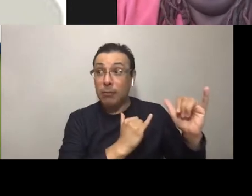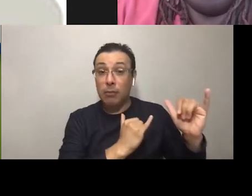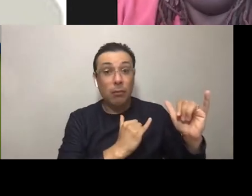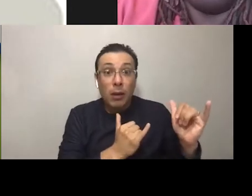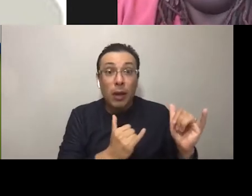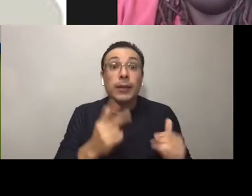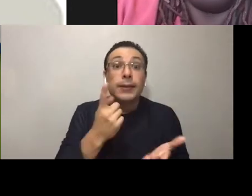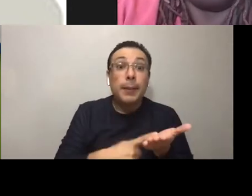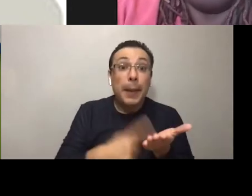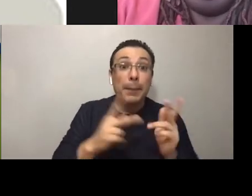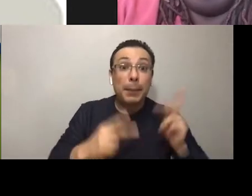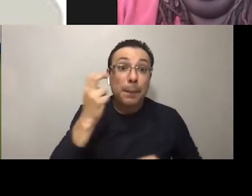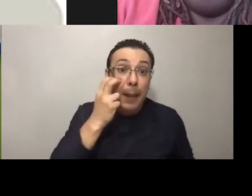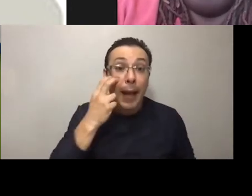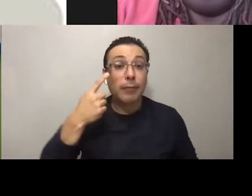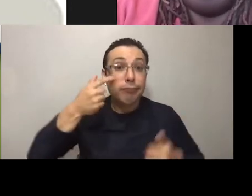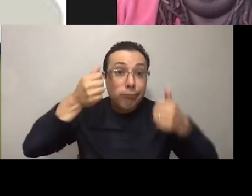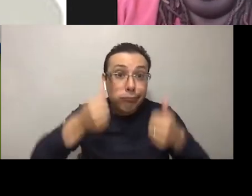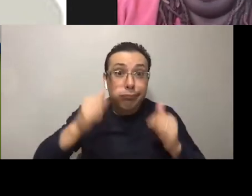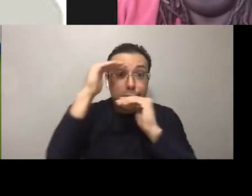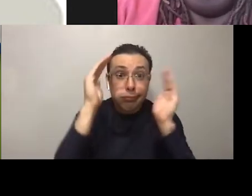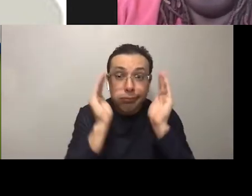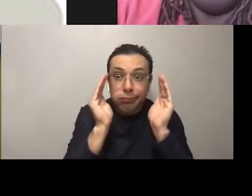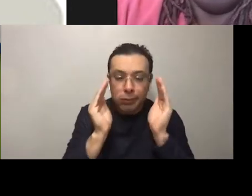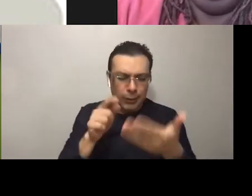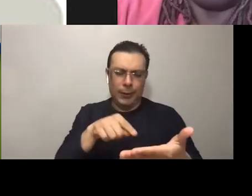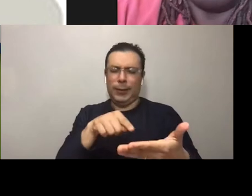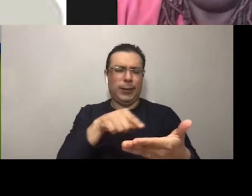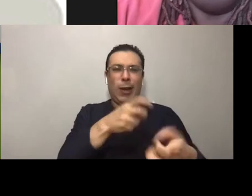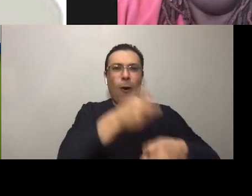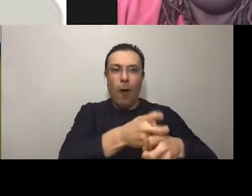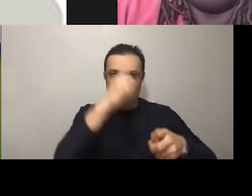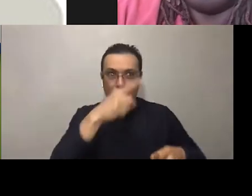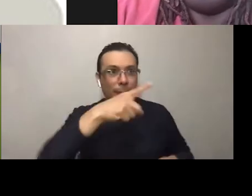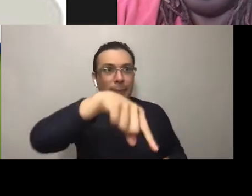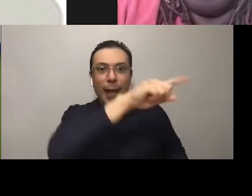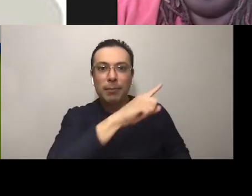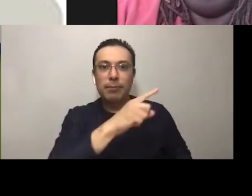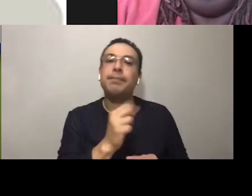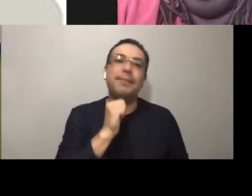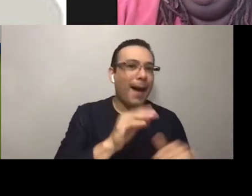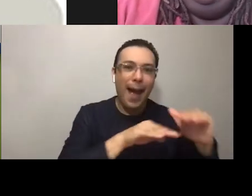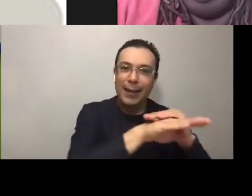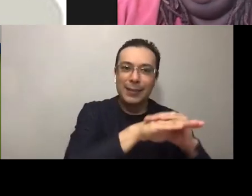People who have technological issues may not be able to access voter registration on their phone or computer.